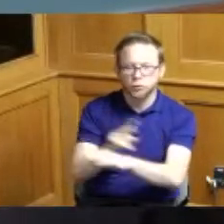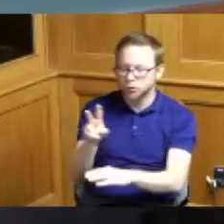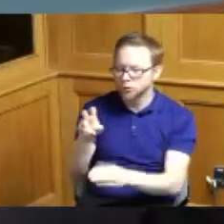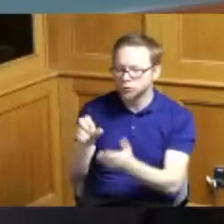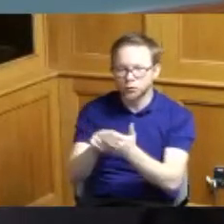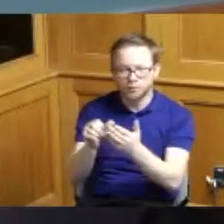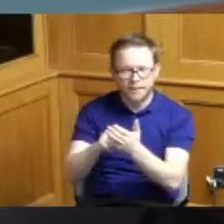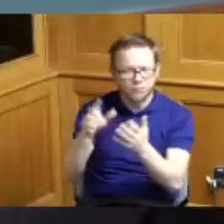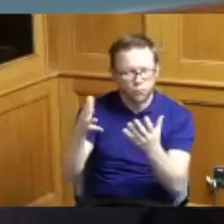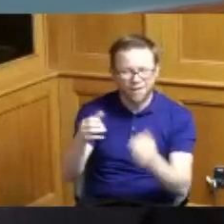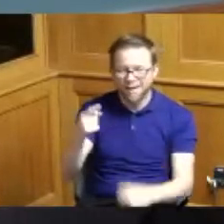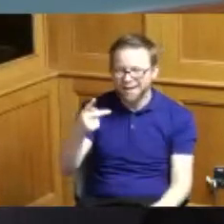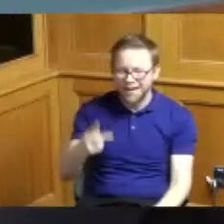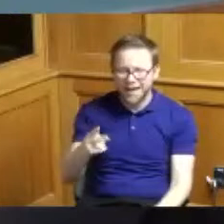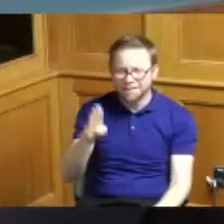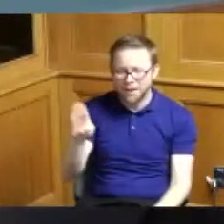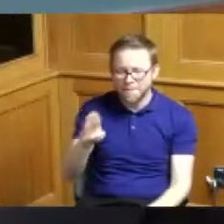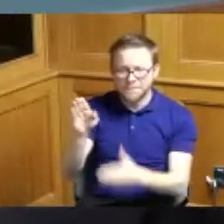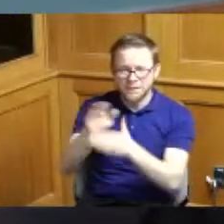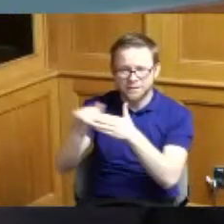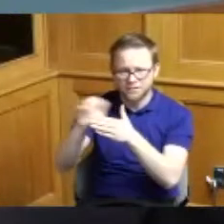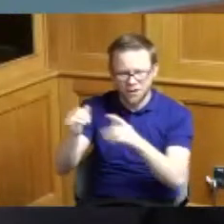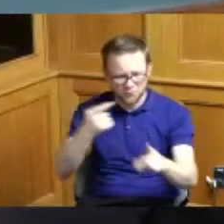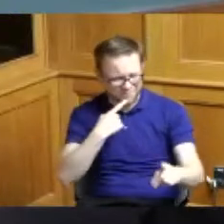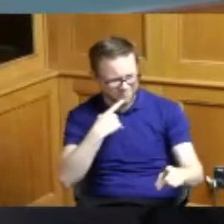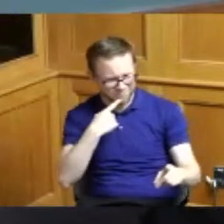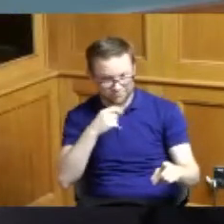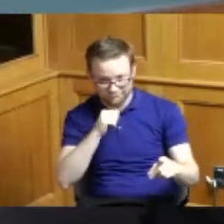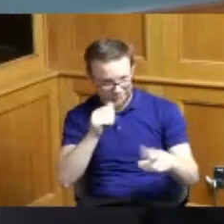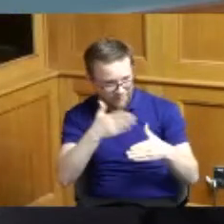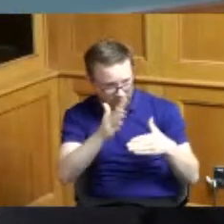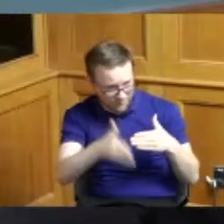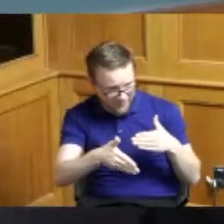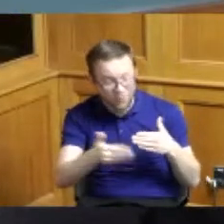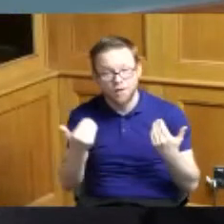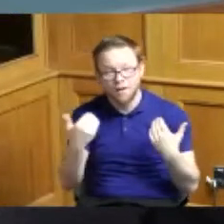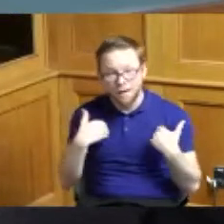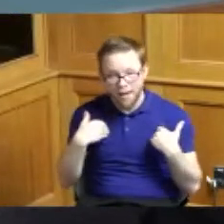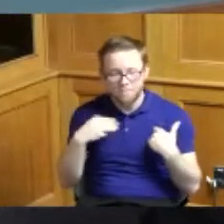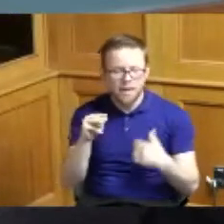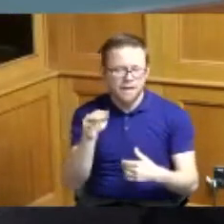and they said that it was incomplete we got a master plan coming so it'll be more than that